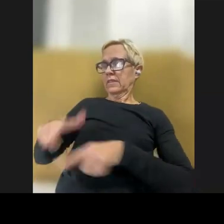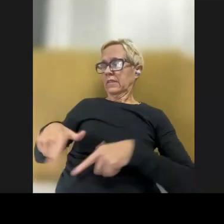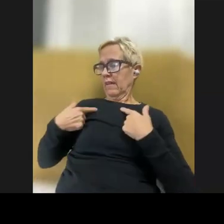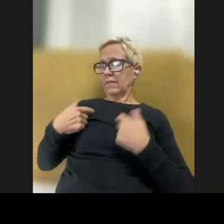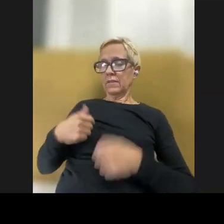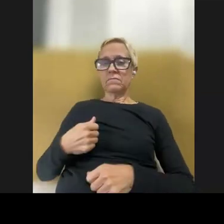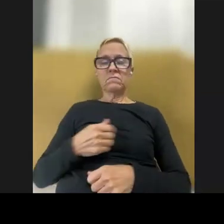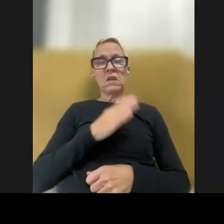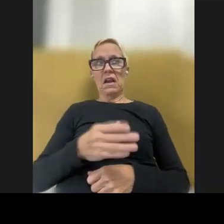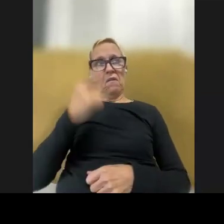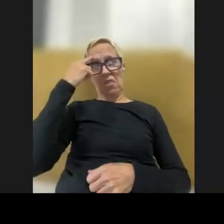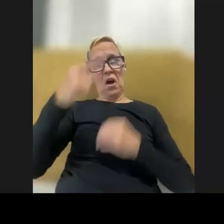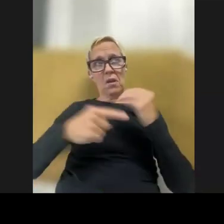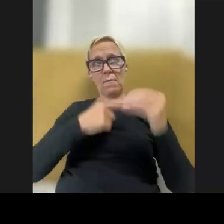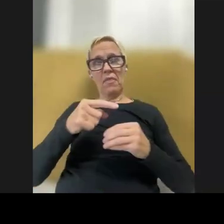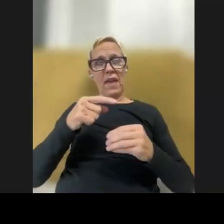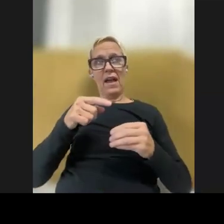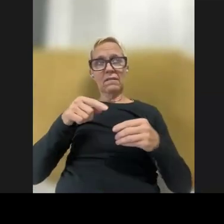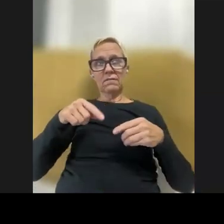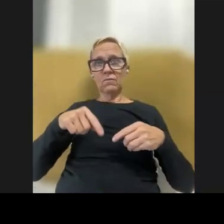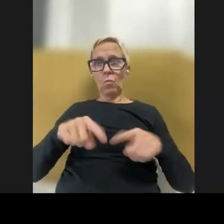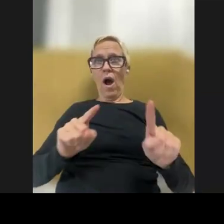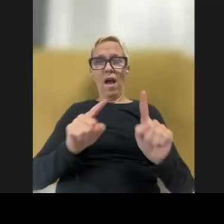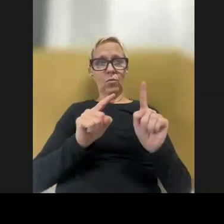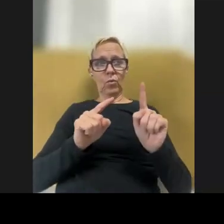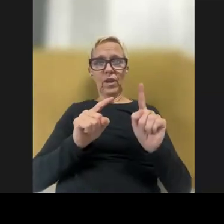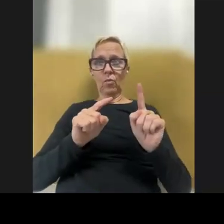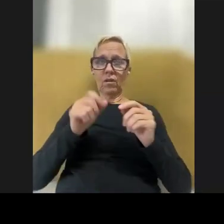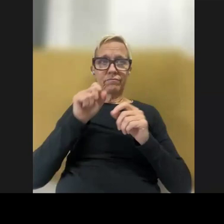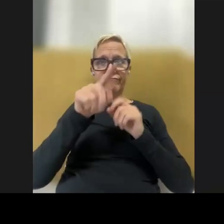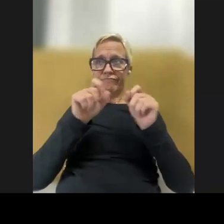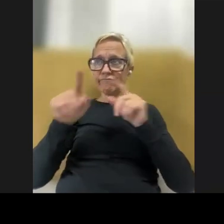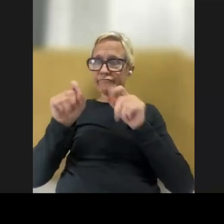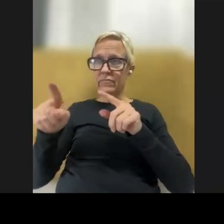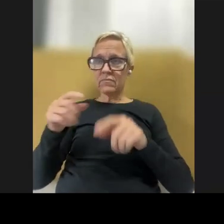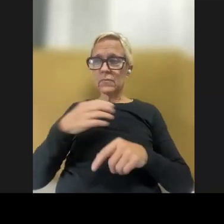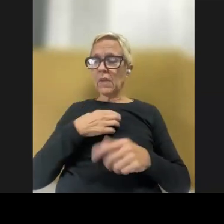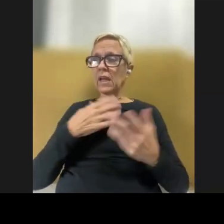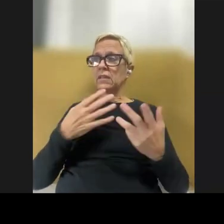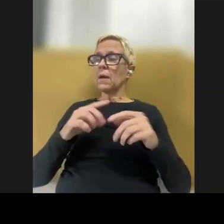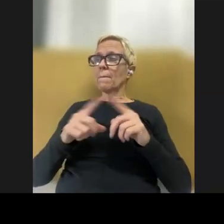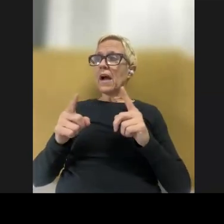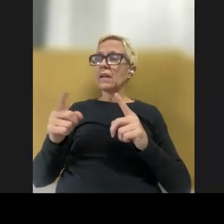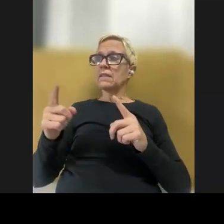Just discrimination based on where people lived. And I never thought about that when we were working on these complaints at all.